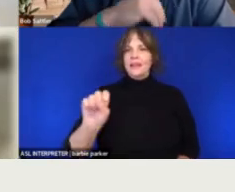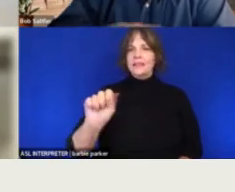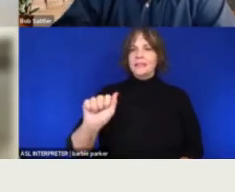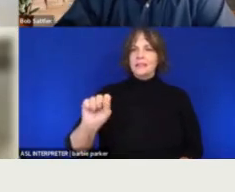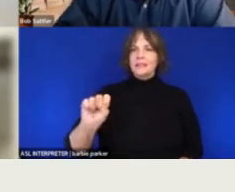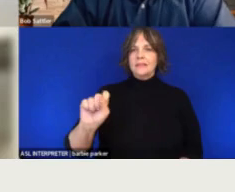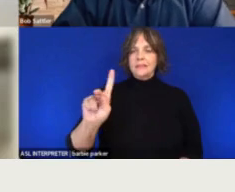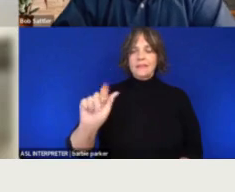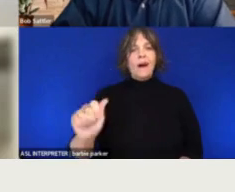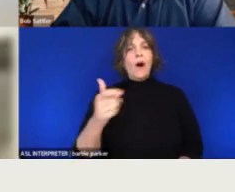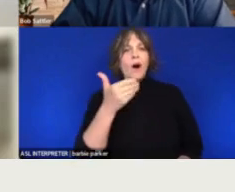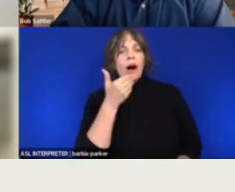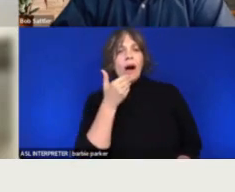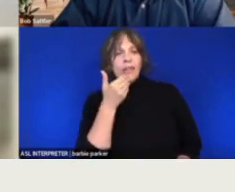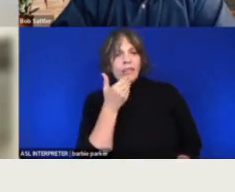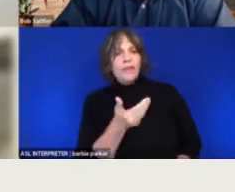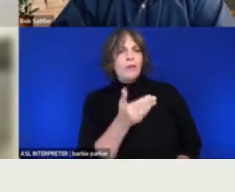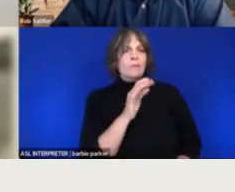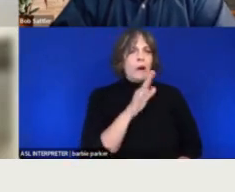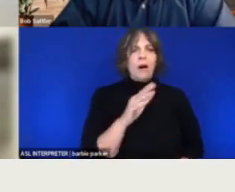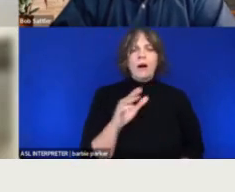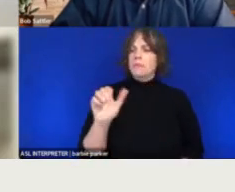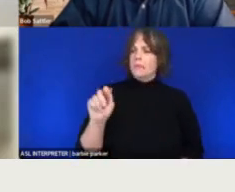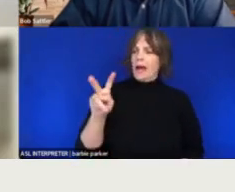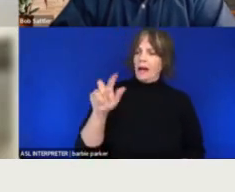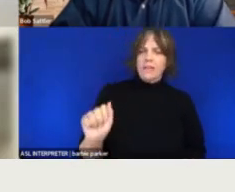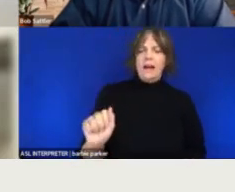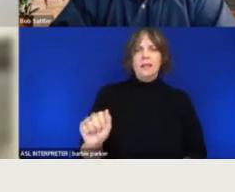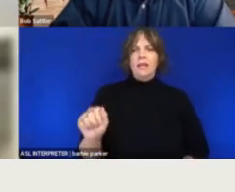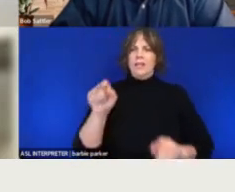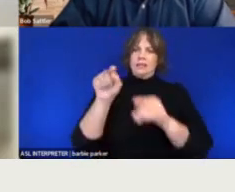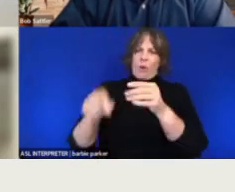appreciation for you in the chat. And someone said that they